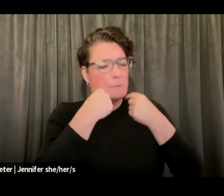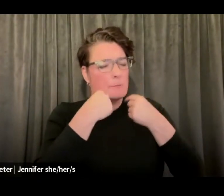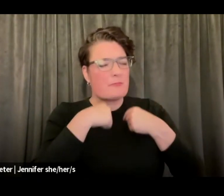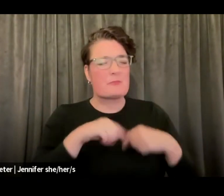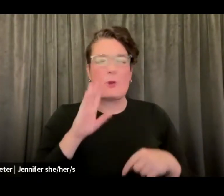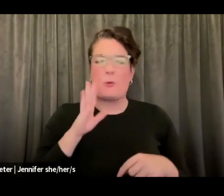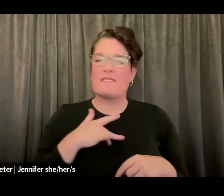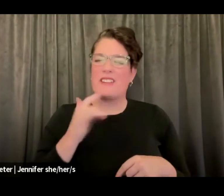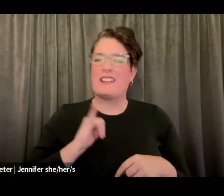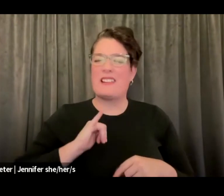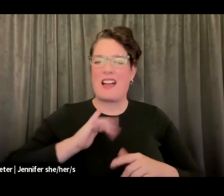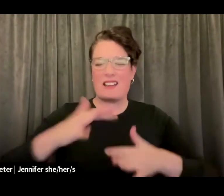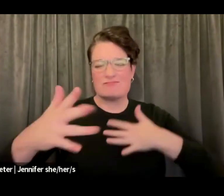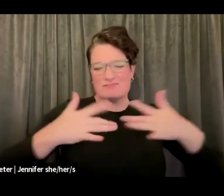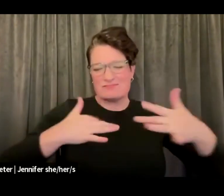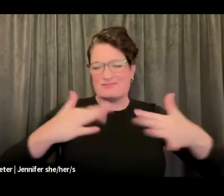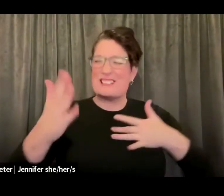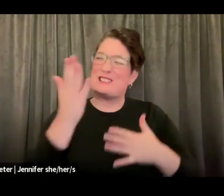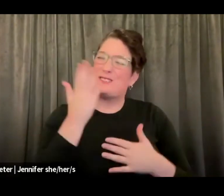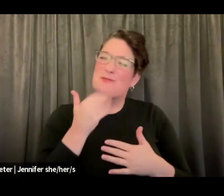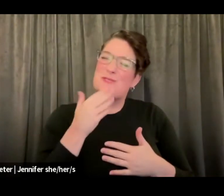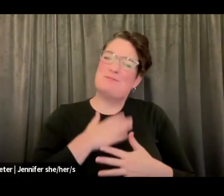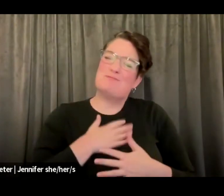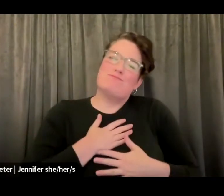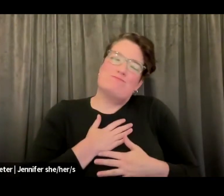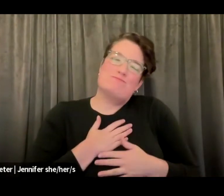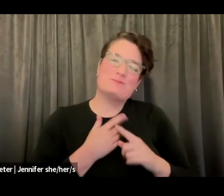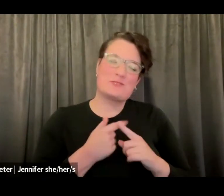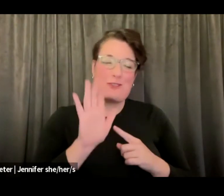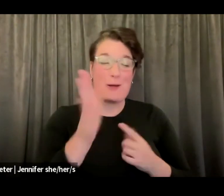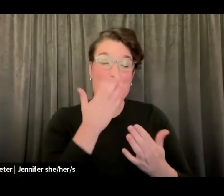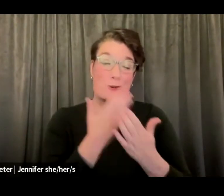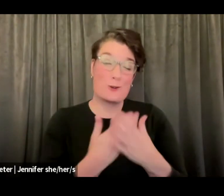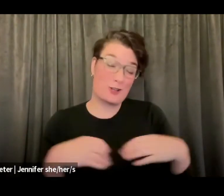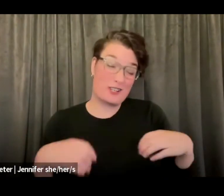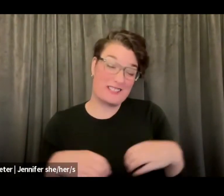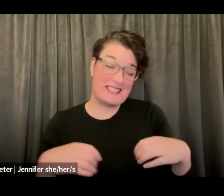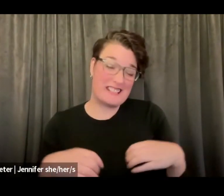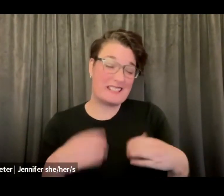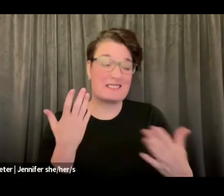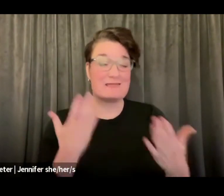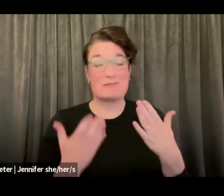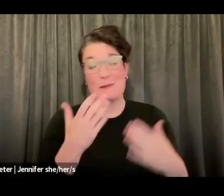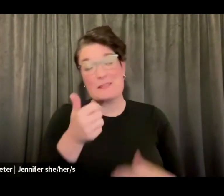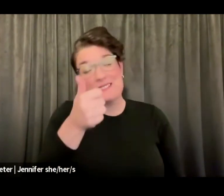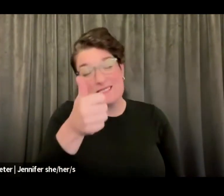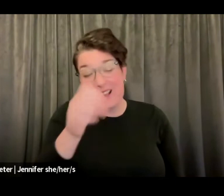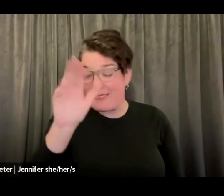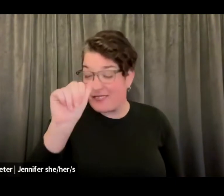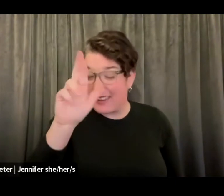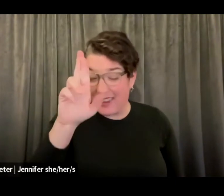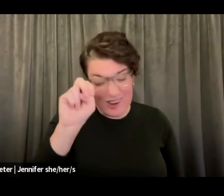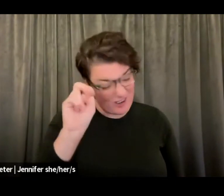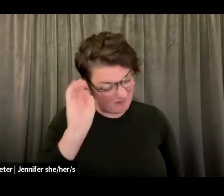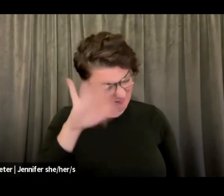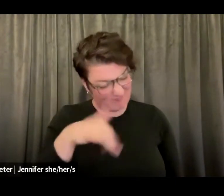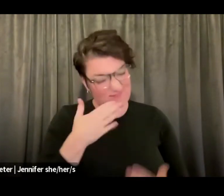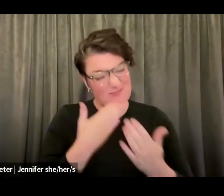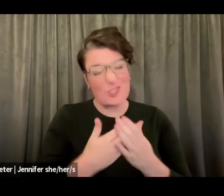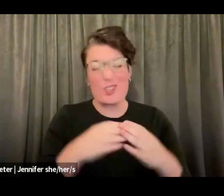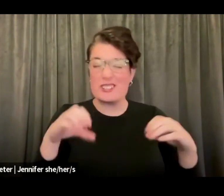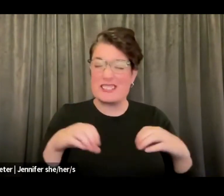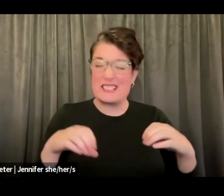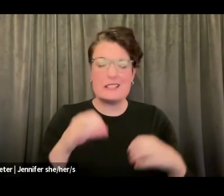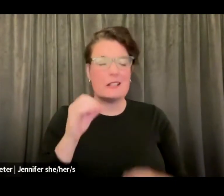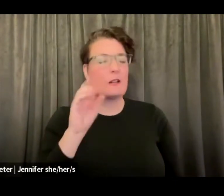of your good deeds, whether it's self care, whether it's doing something